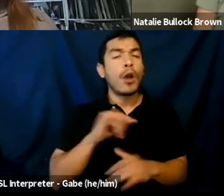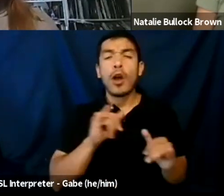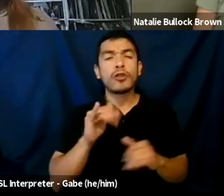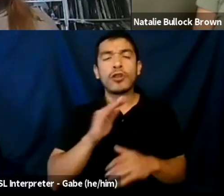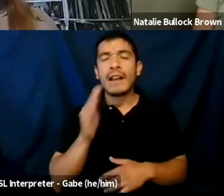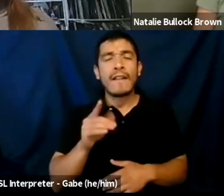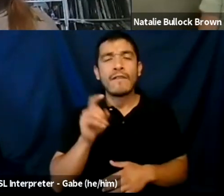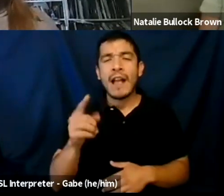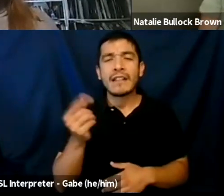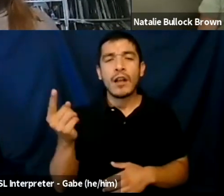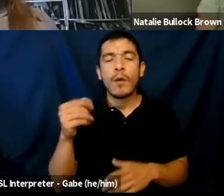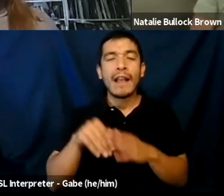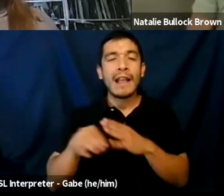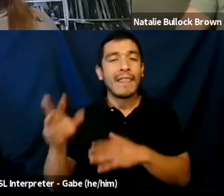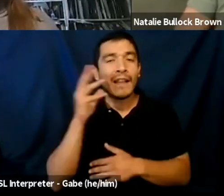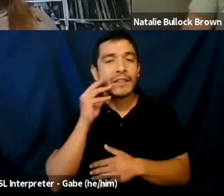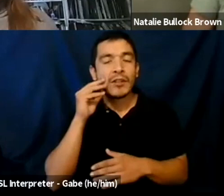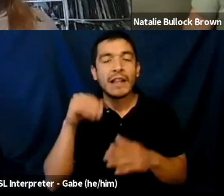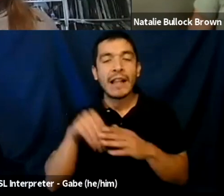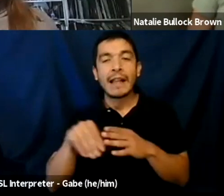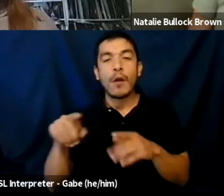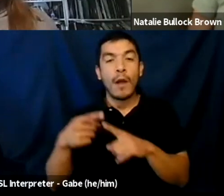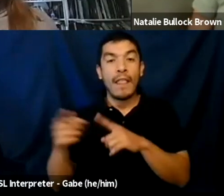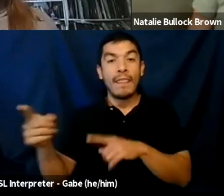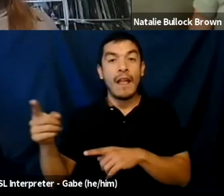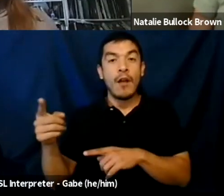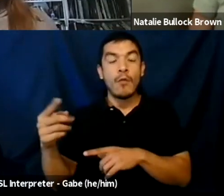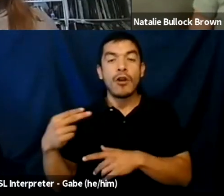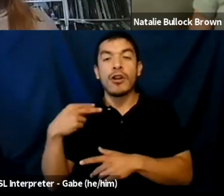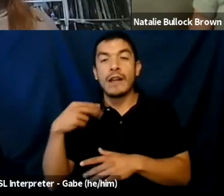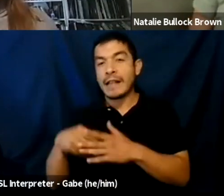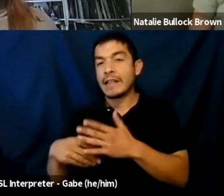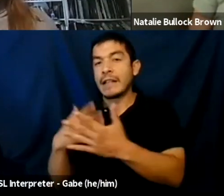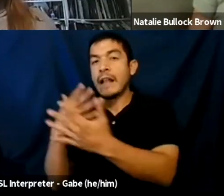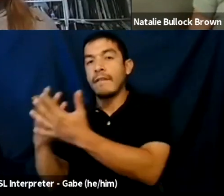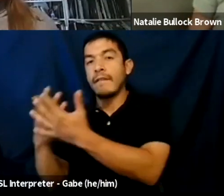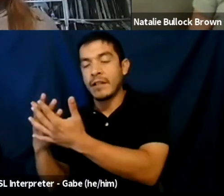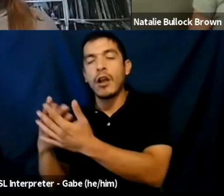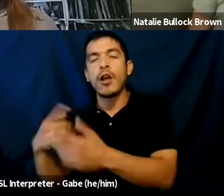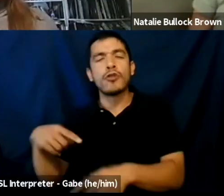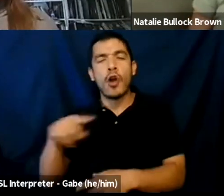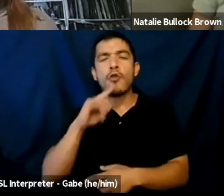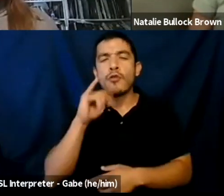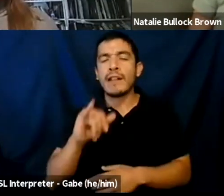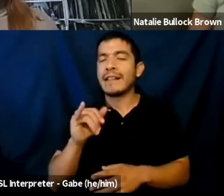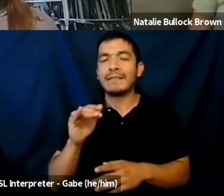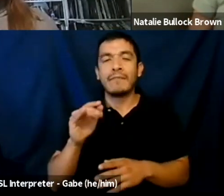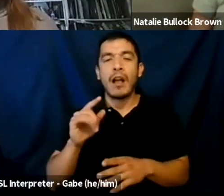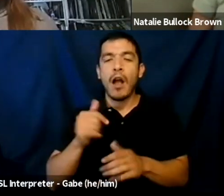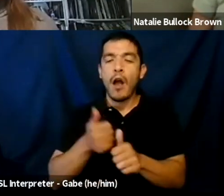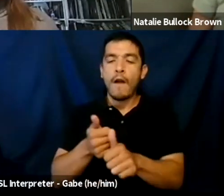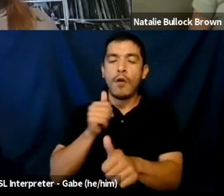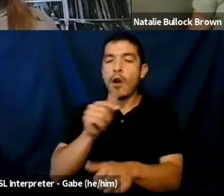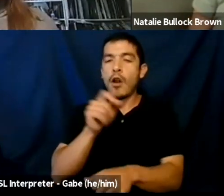about what happened in captivity. So, we really stayed away from those questions that could really trigger flashbacks and trauma.